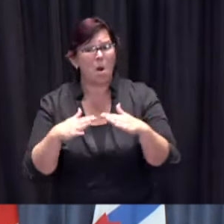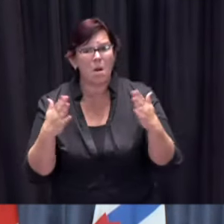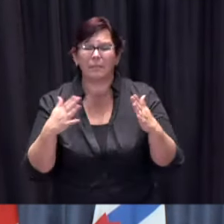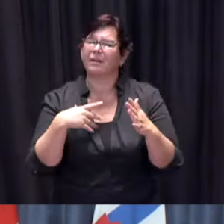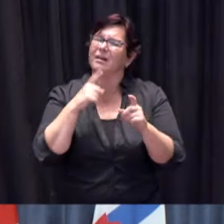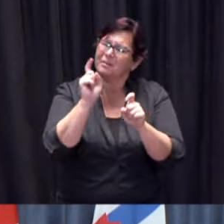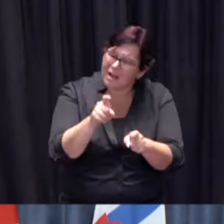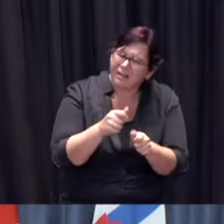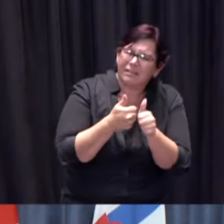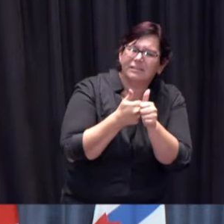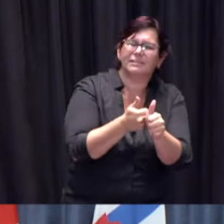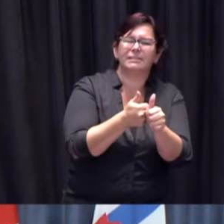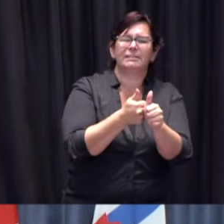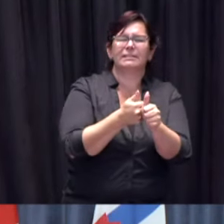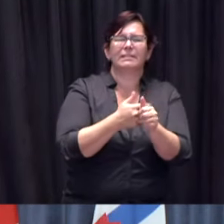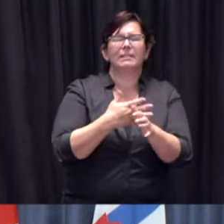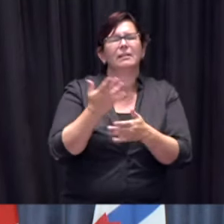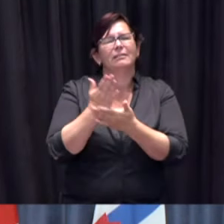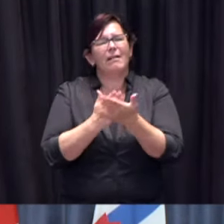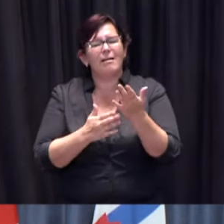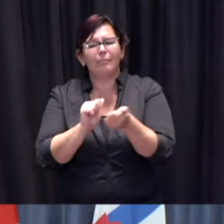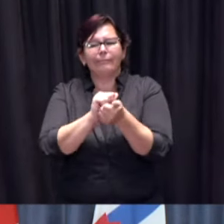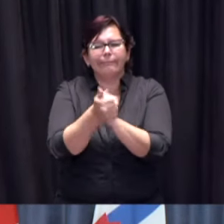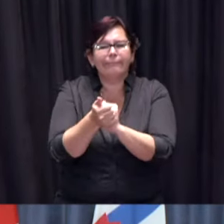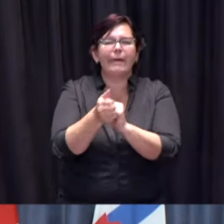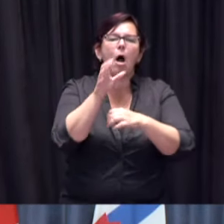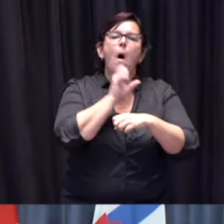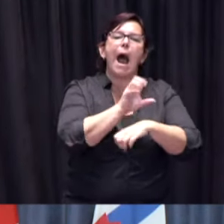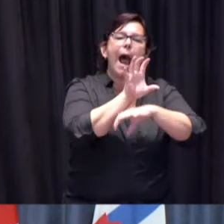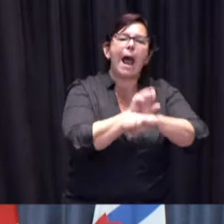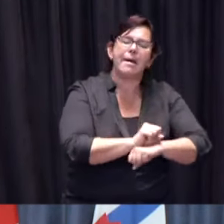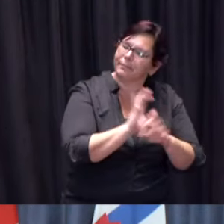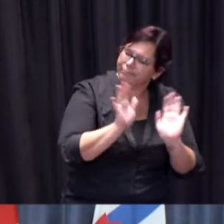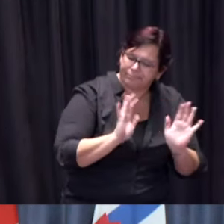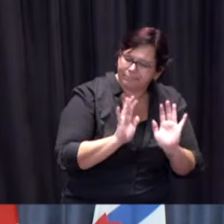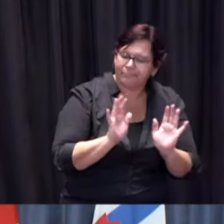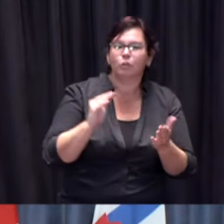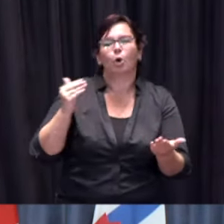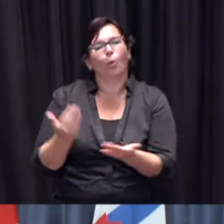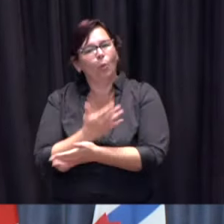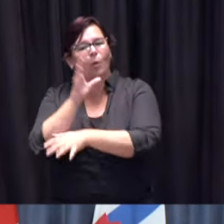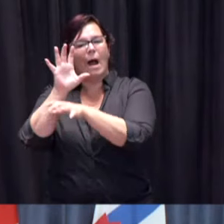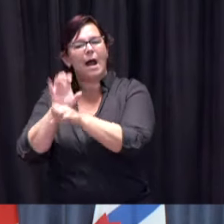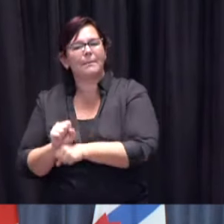to reopen successfully and sustainably, we need to do this right.